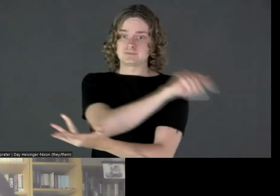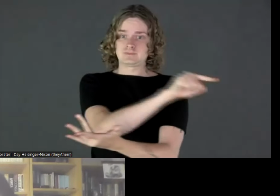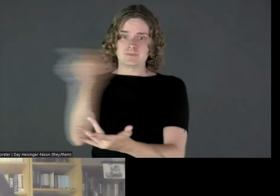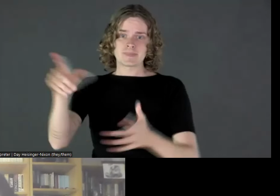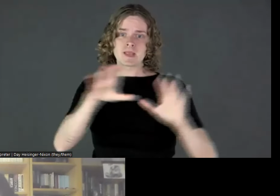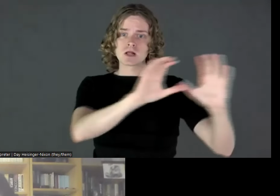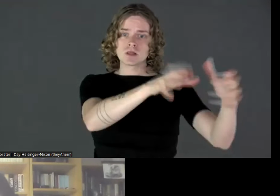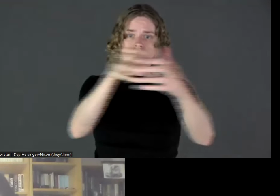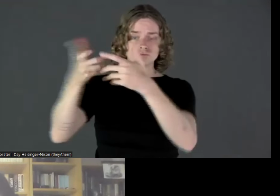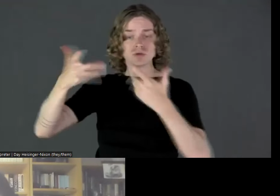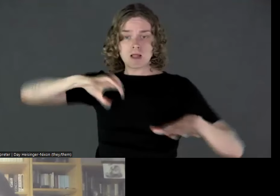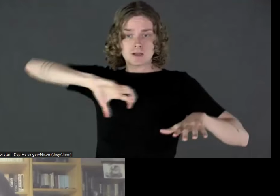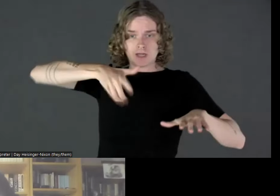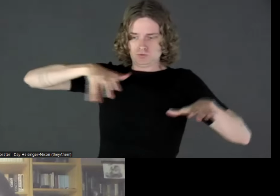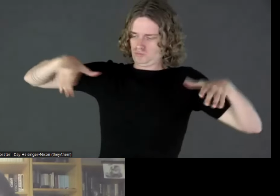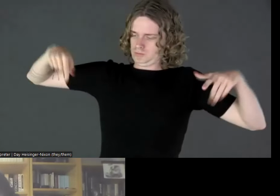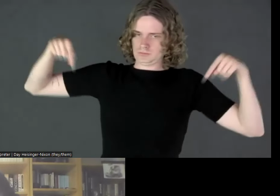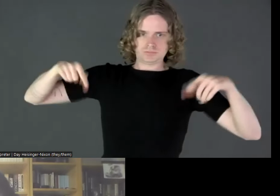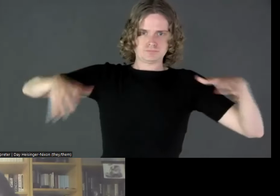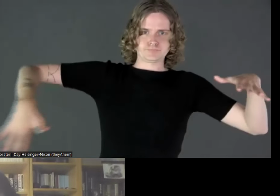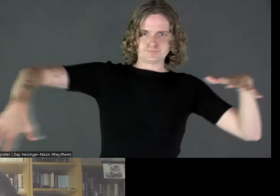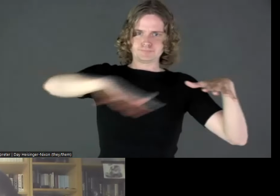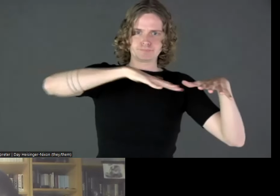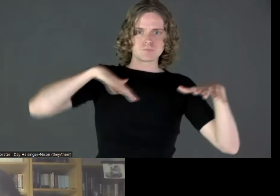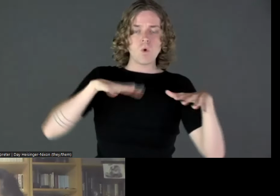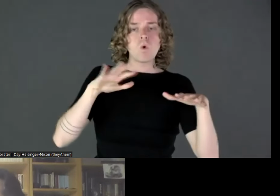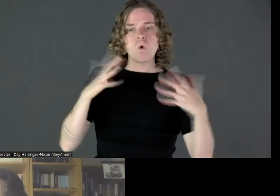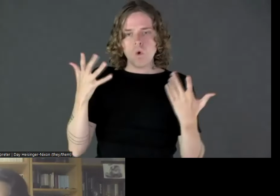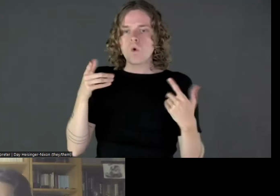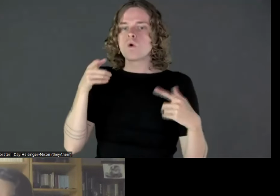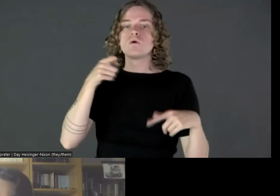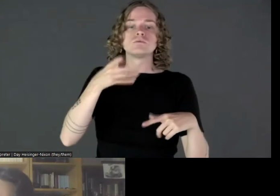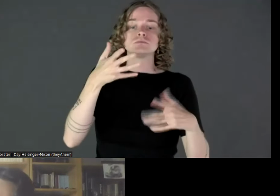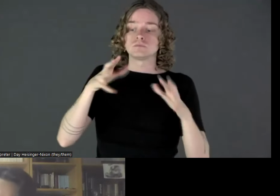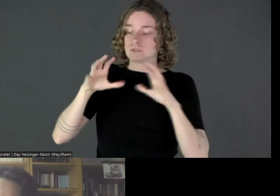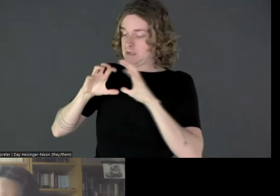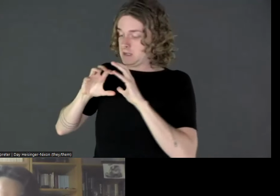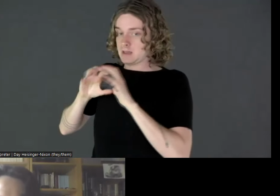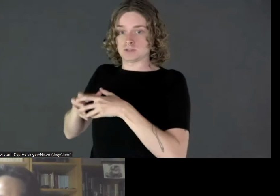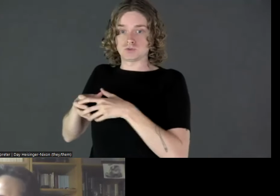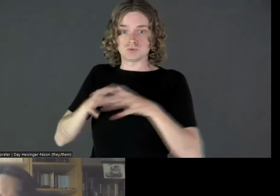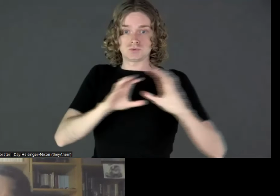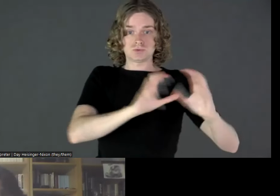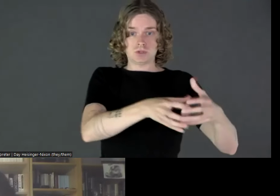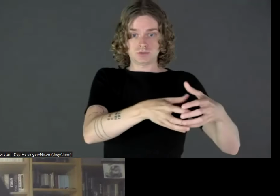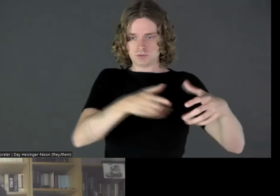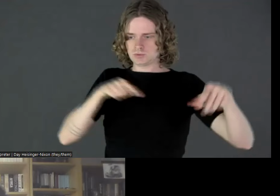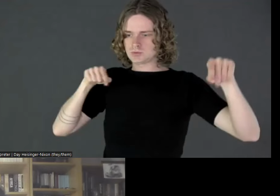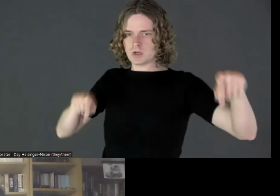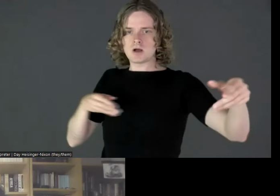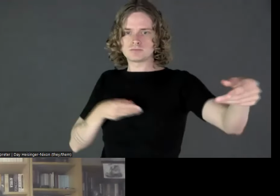or they are at intercluster coordination level. Of course, in those countries where it is more